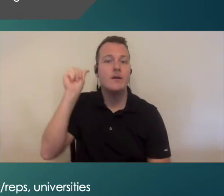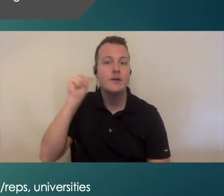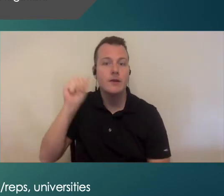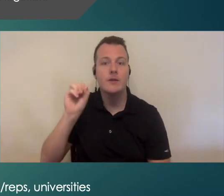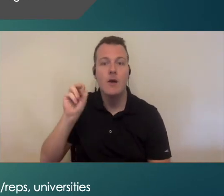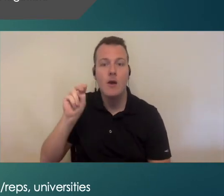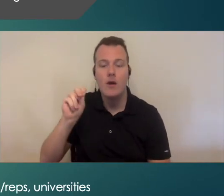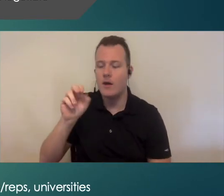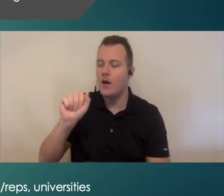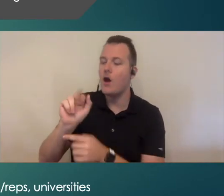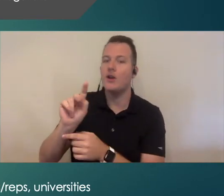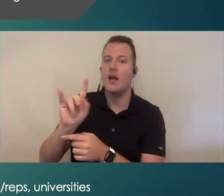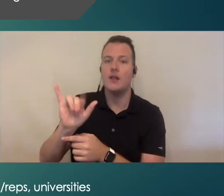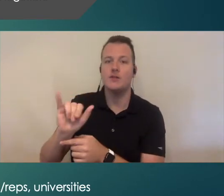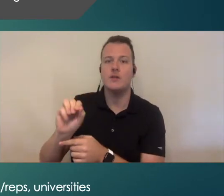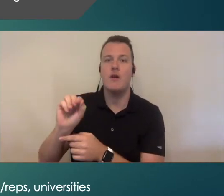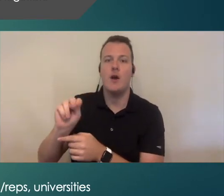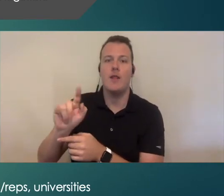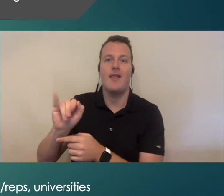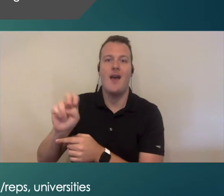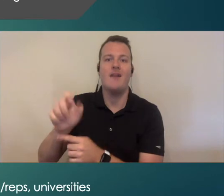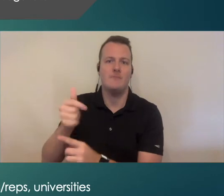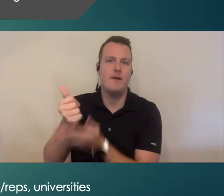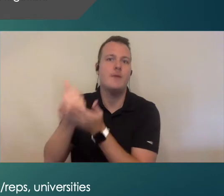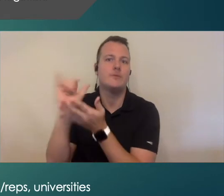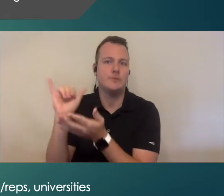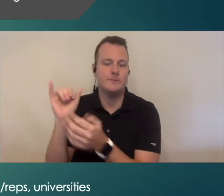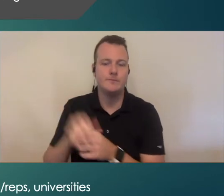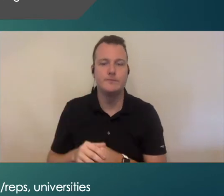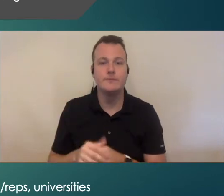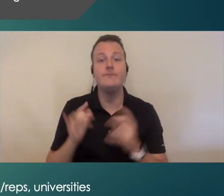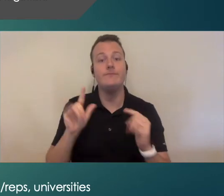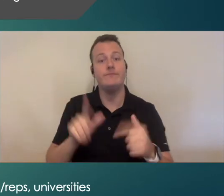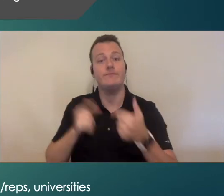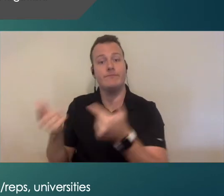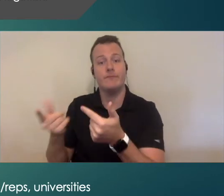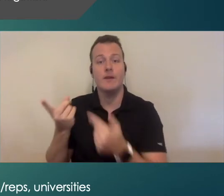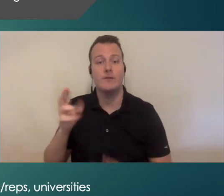AudiologyOnline. So next slide, and I'm going to turn it over to Dr. Branham Faivre.